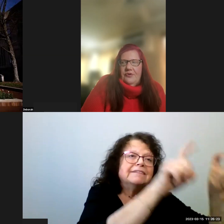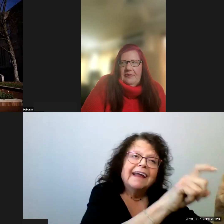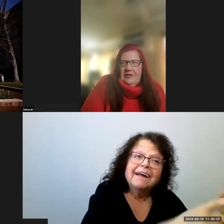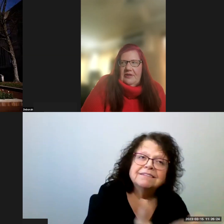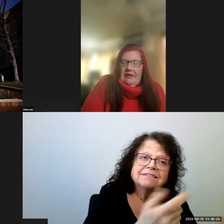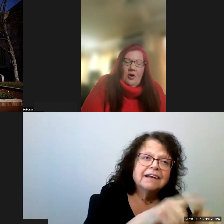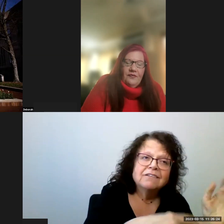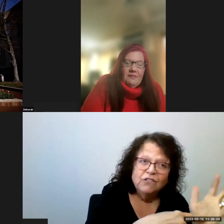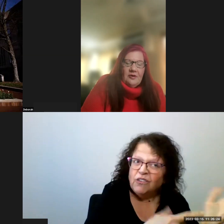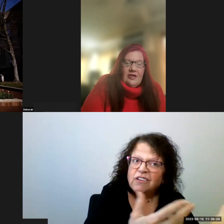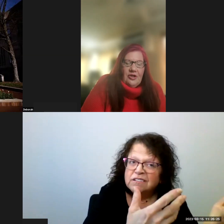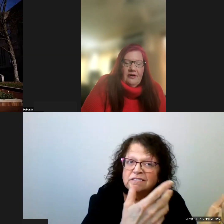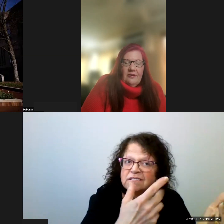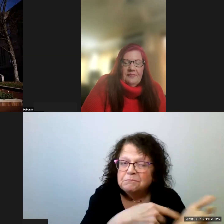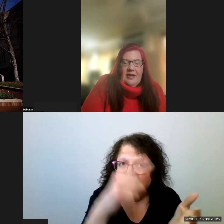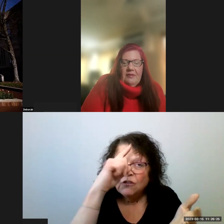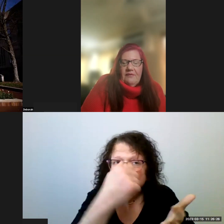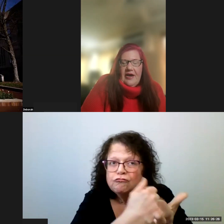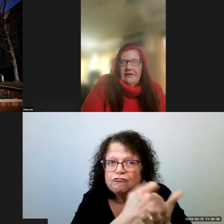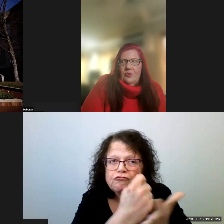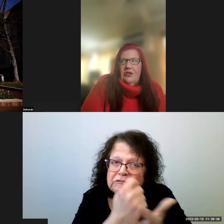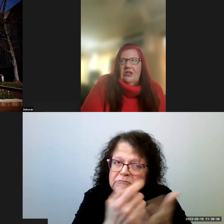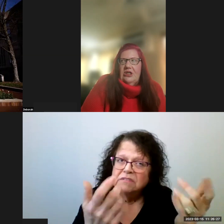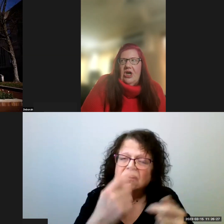the treatments. Hopefully, most health care providers will